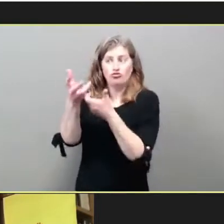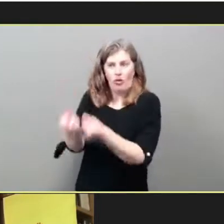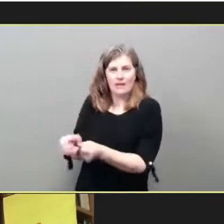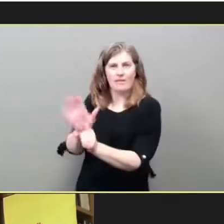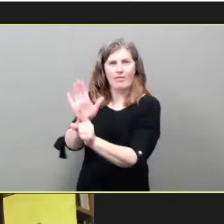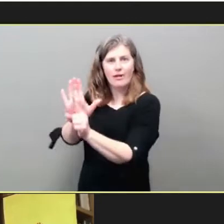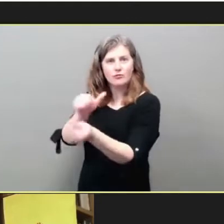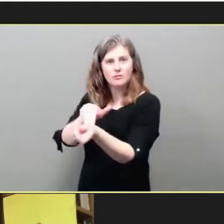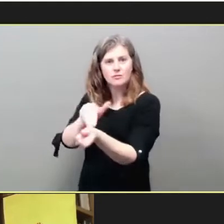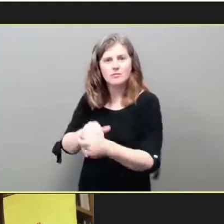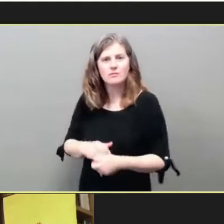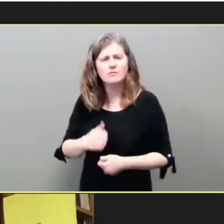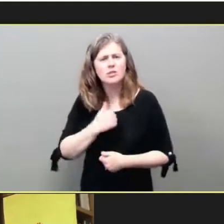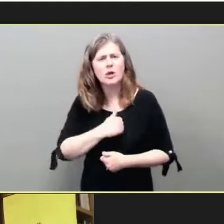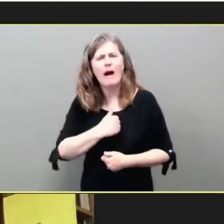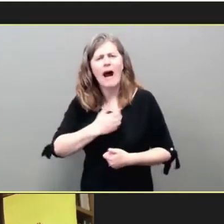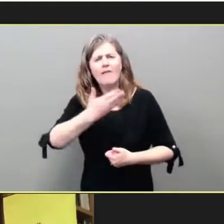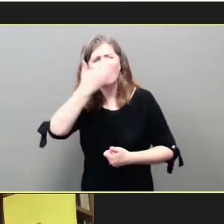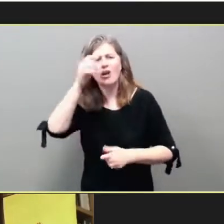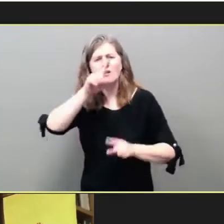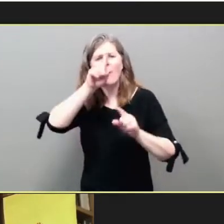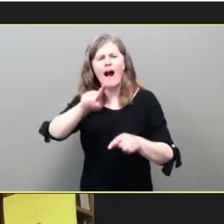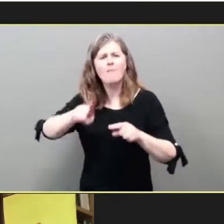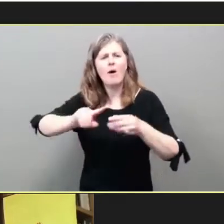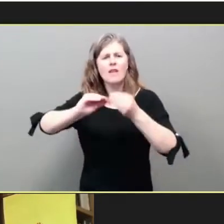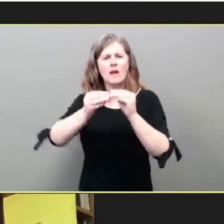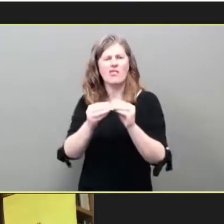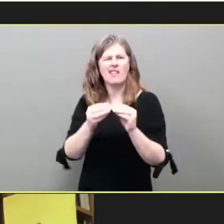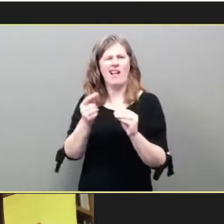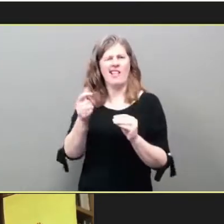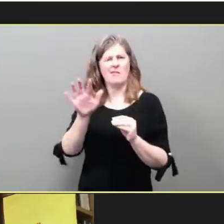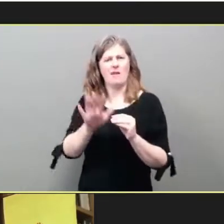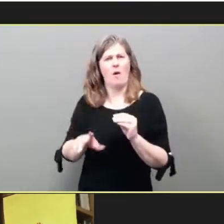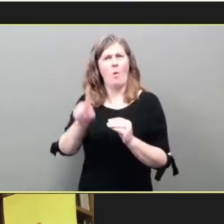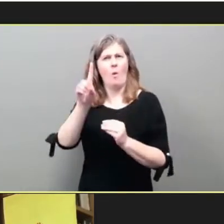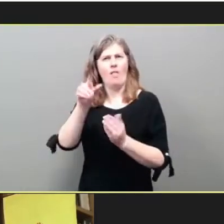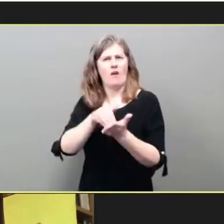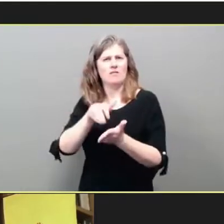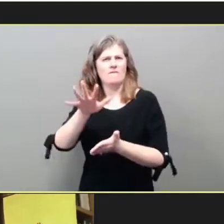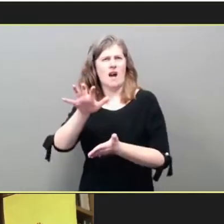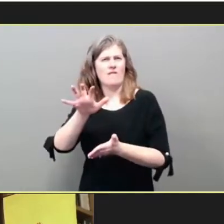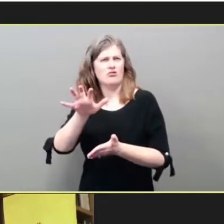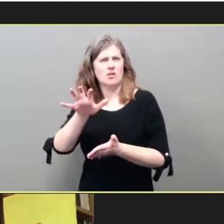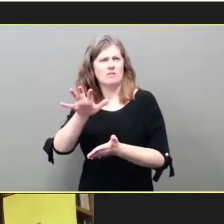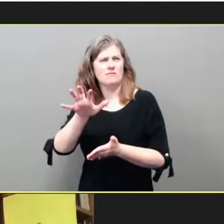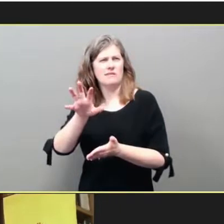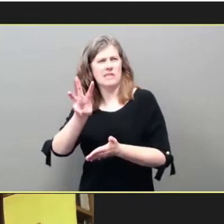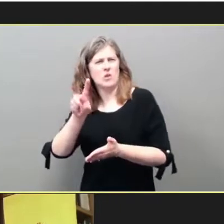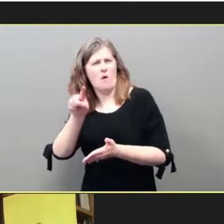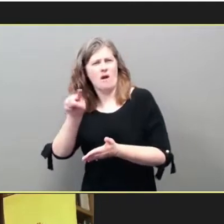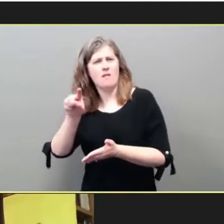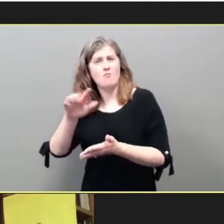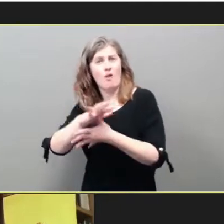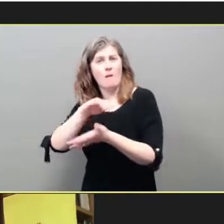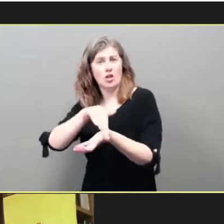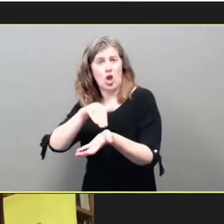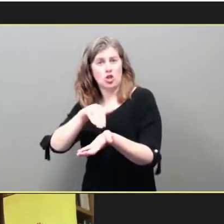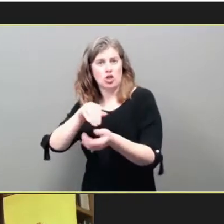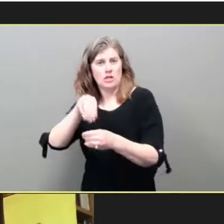I'm sorry, I didn't answer the question about the number. It's a little lower 1500. About 1561 primary care providers in New Mexico. Thank you.